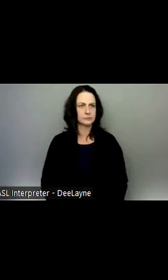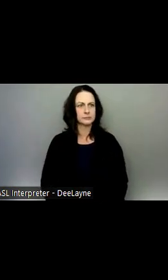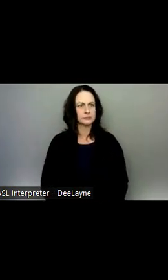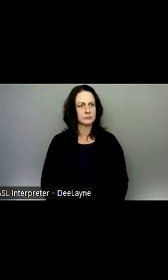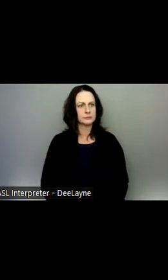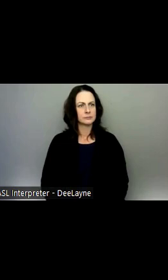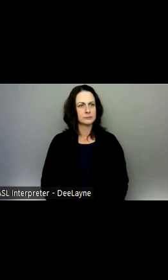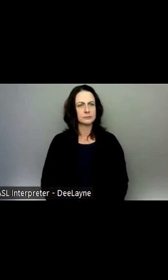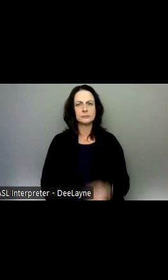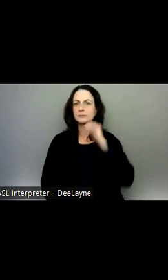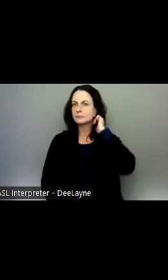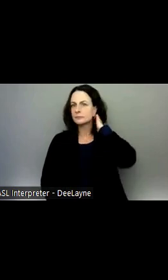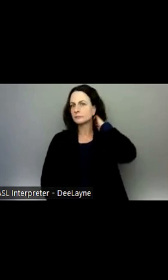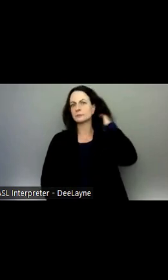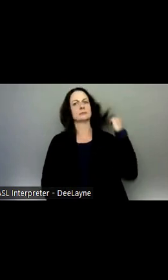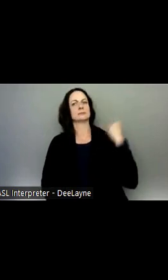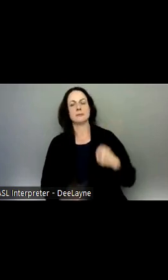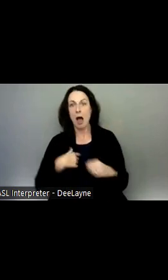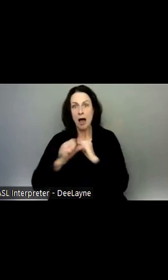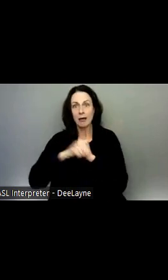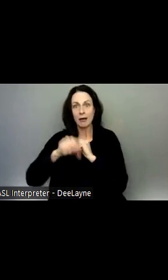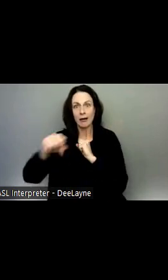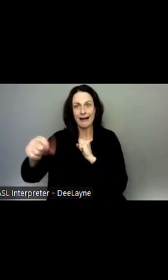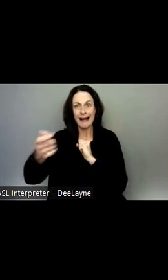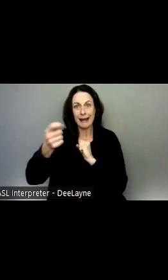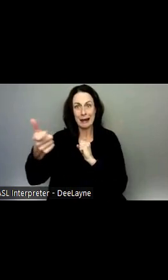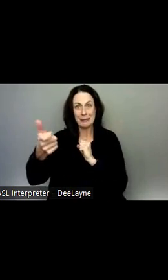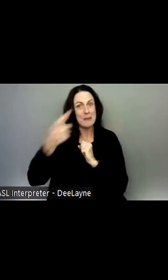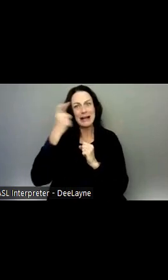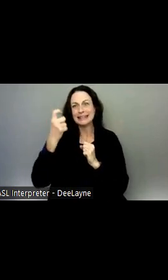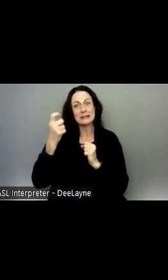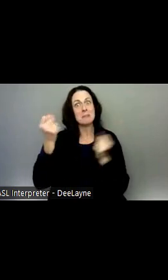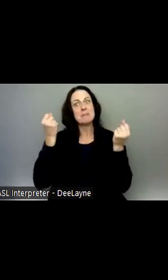So that was... I went on a bit. I always get a lot of questions there.